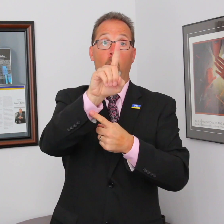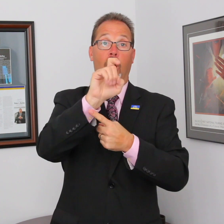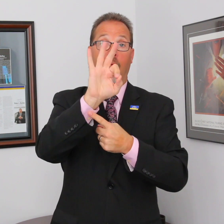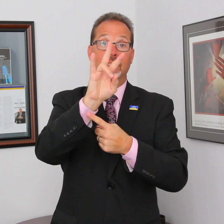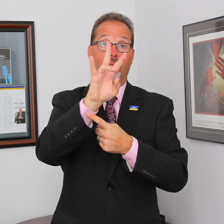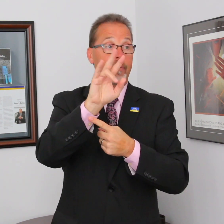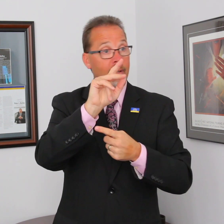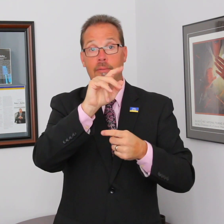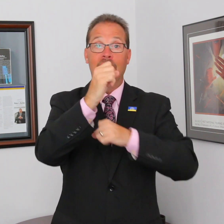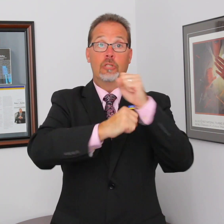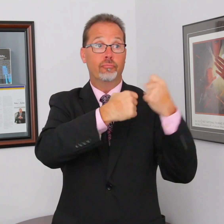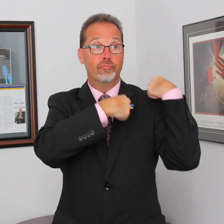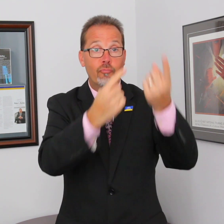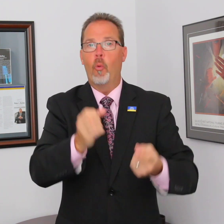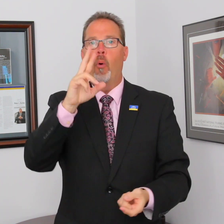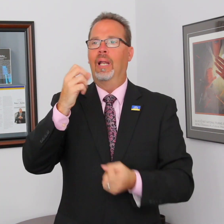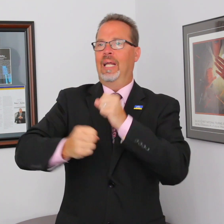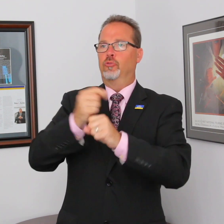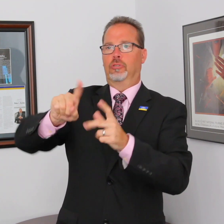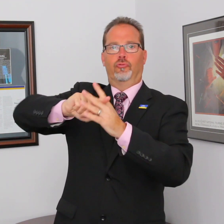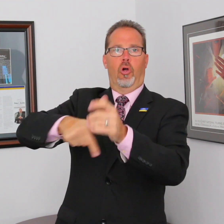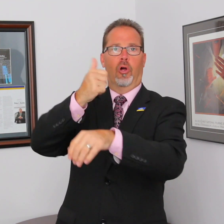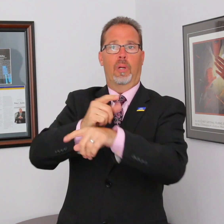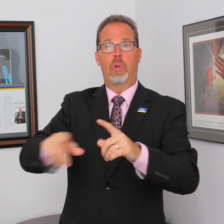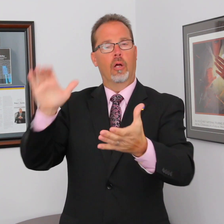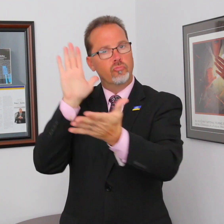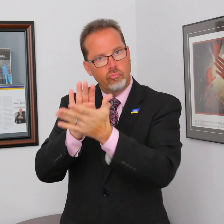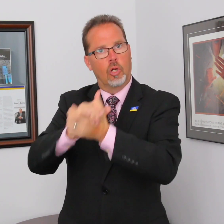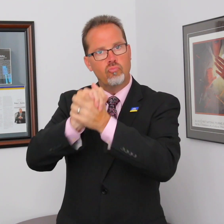itself or in the history of the soccer program. We have never had a